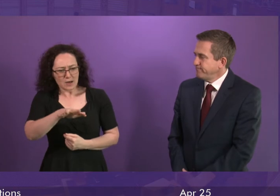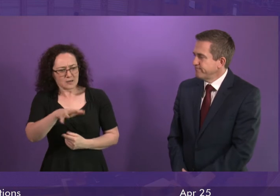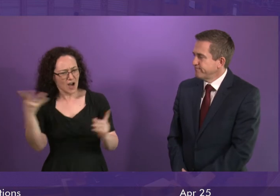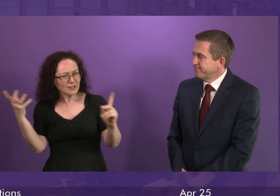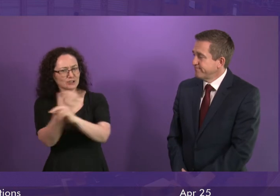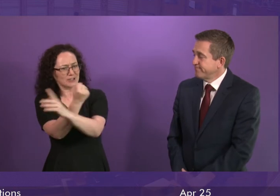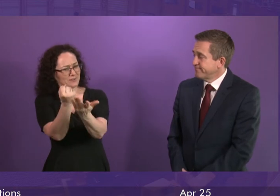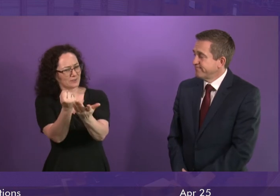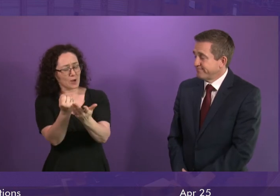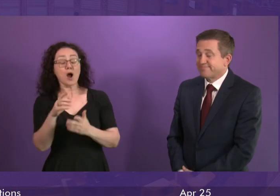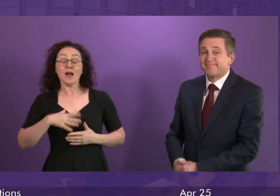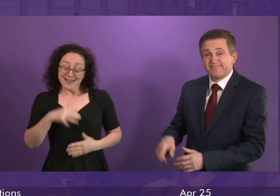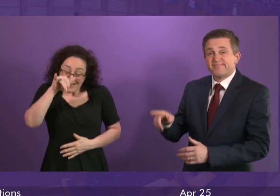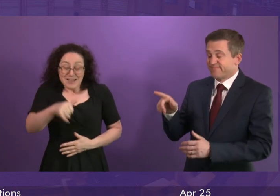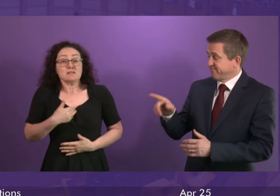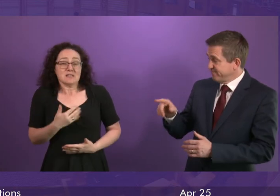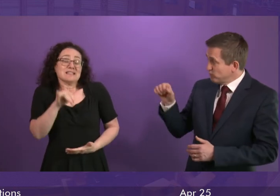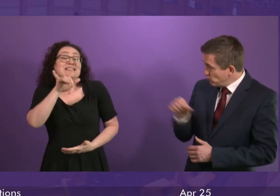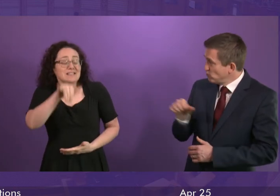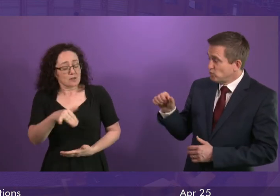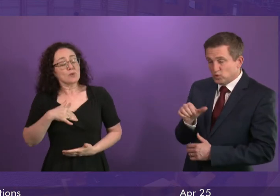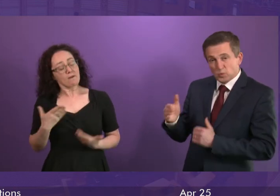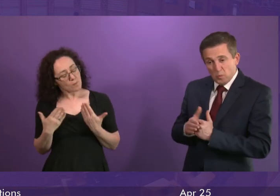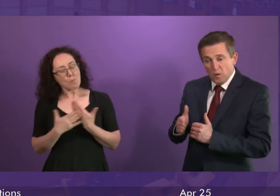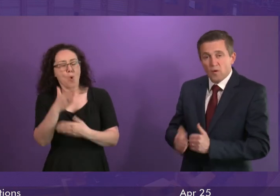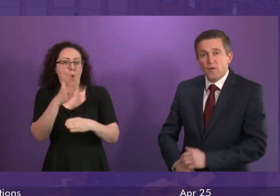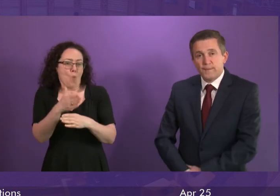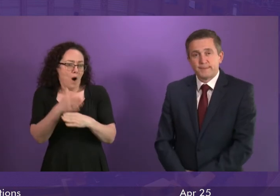work to do. That is why we are getting on and doing it. However, the evidence that I